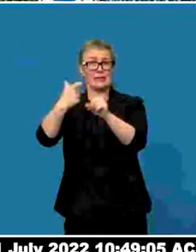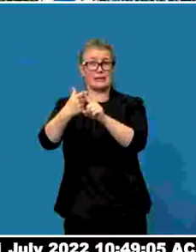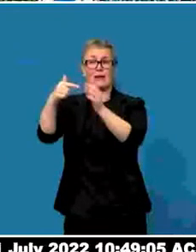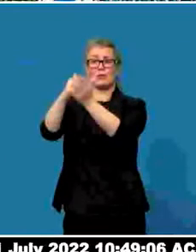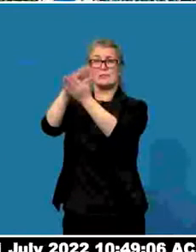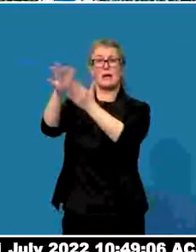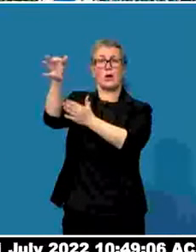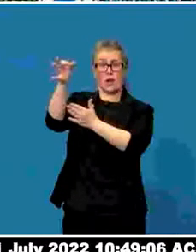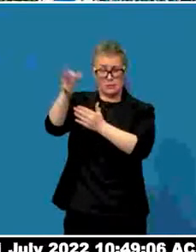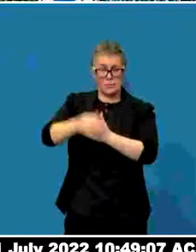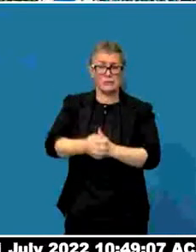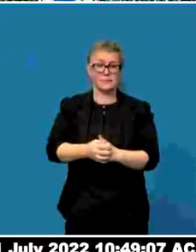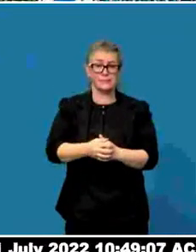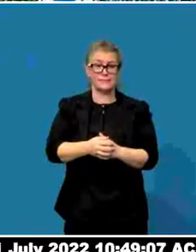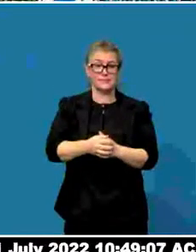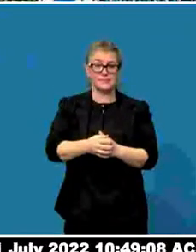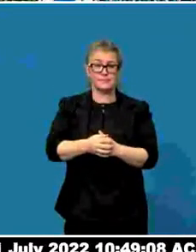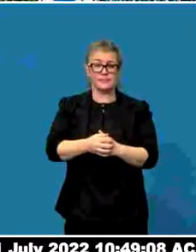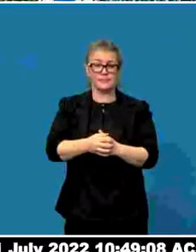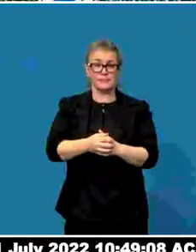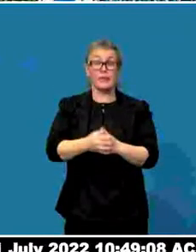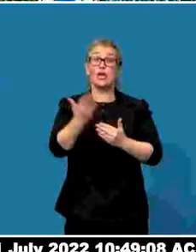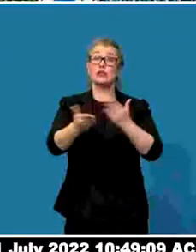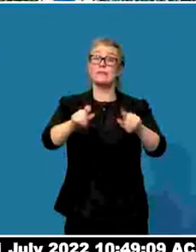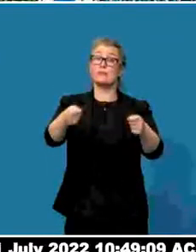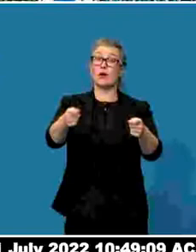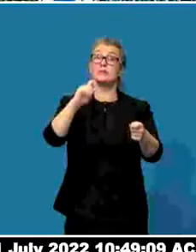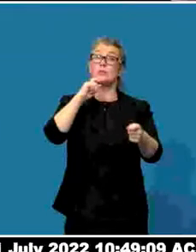Evidence will be given by service providers from the Aboriginal community-controlled